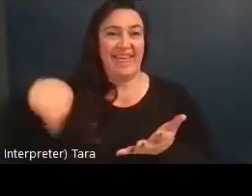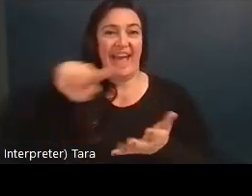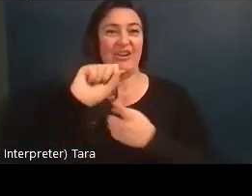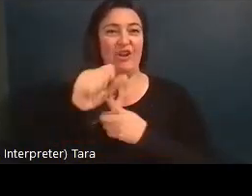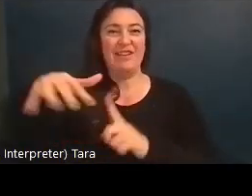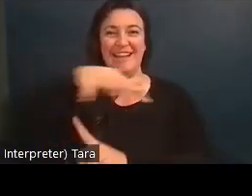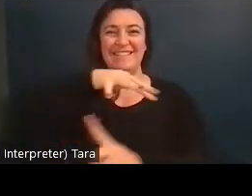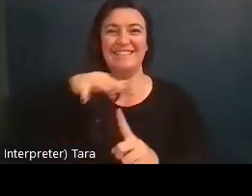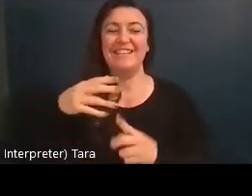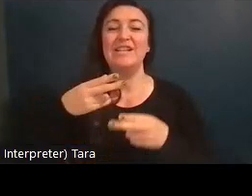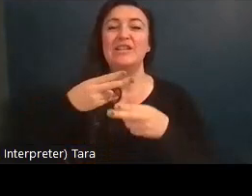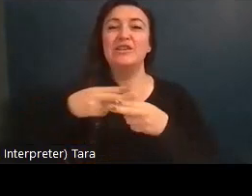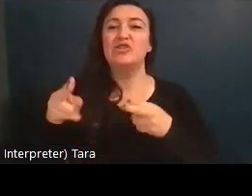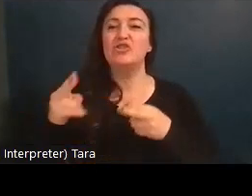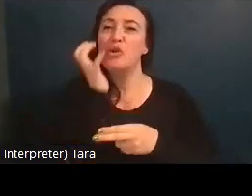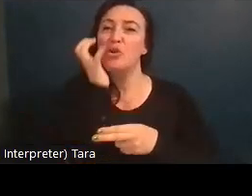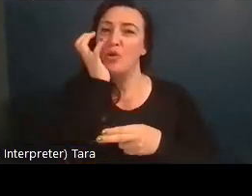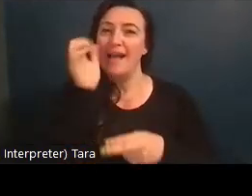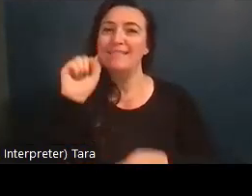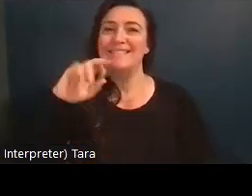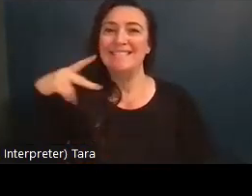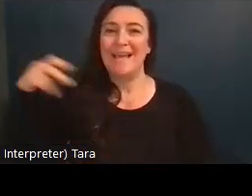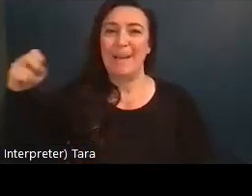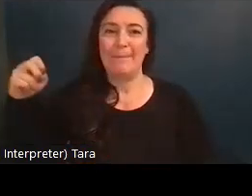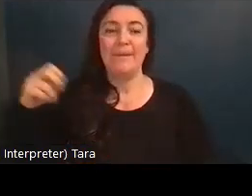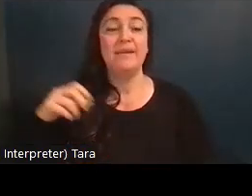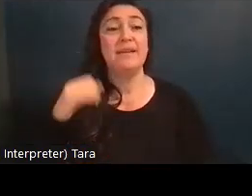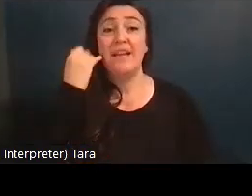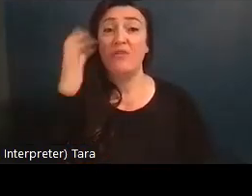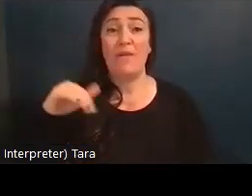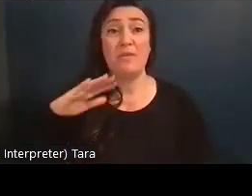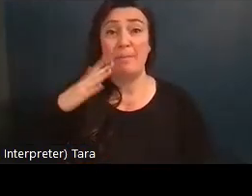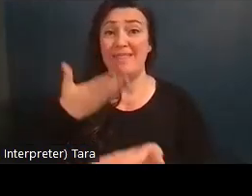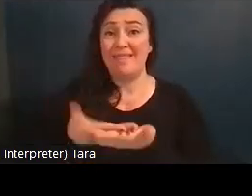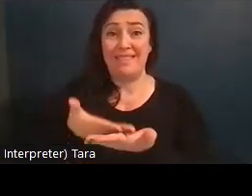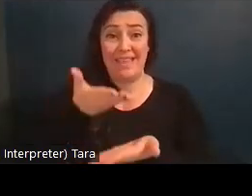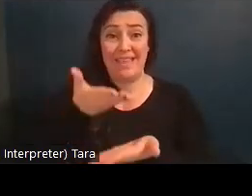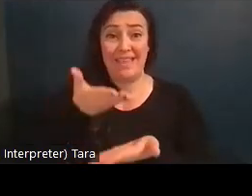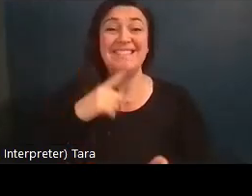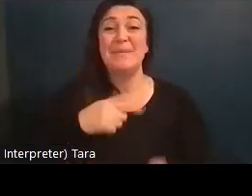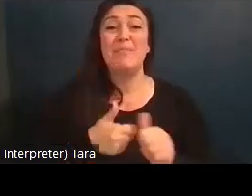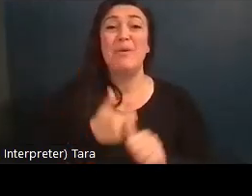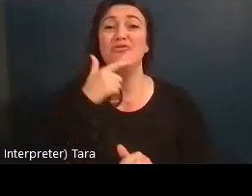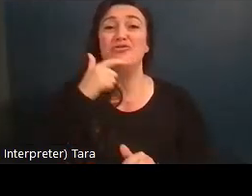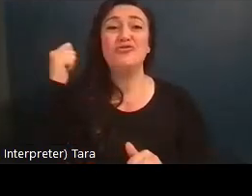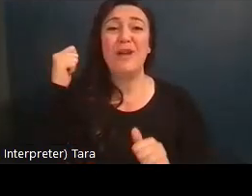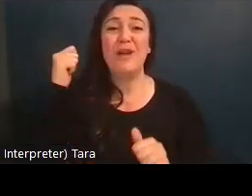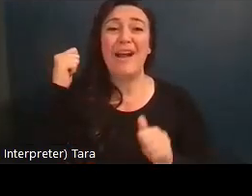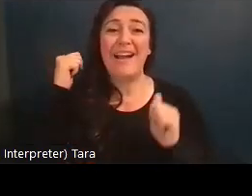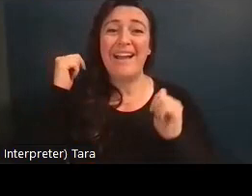If you haven't been to the Shortgrass Steppe, it's the driest, hottest part of the Great Plains or part of it.